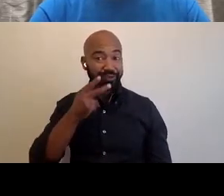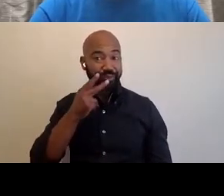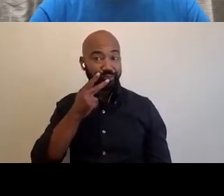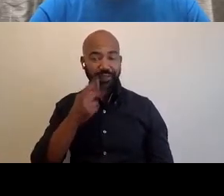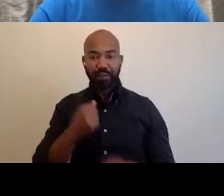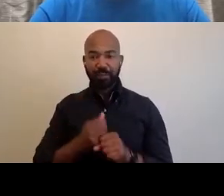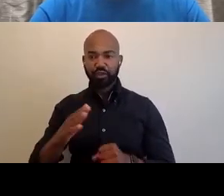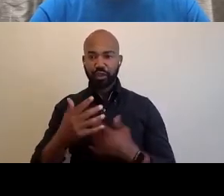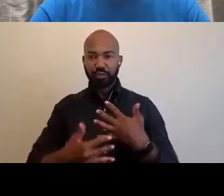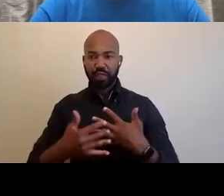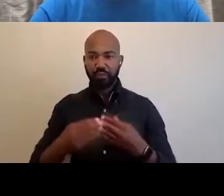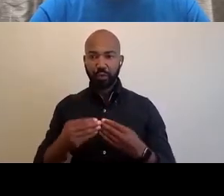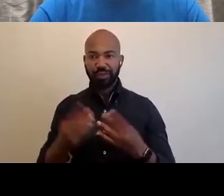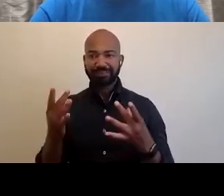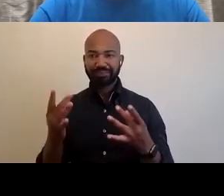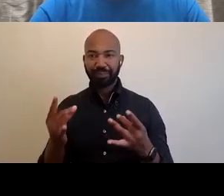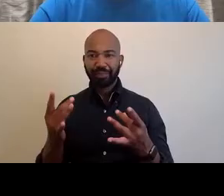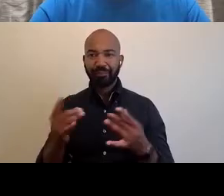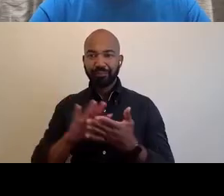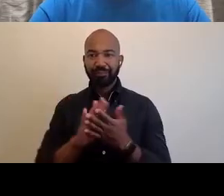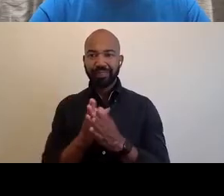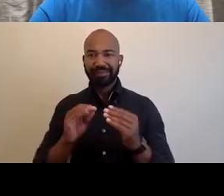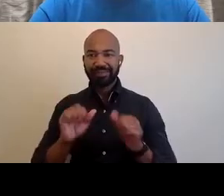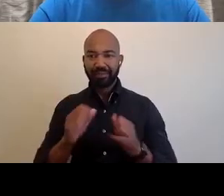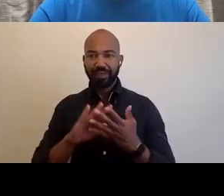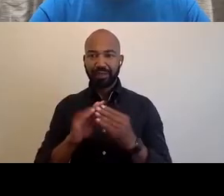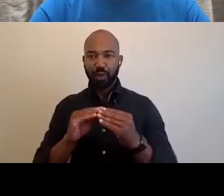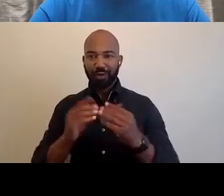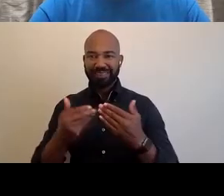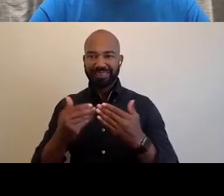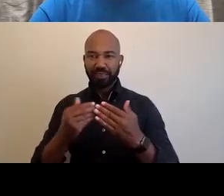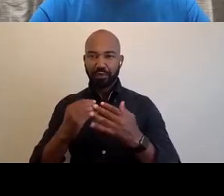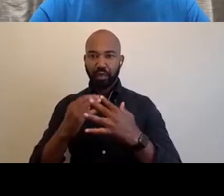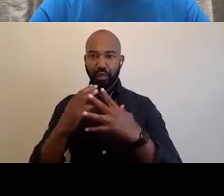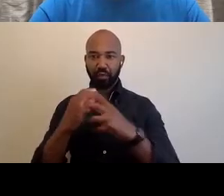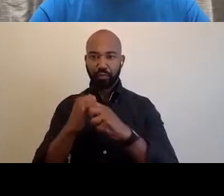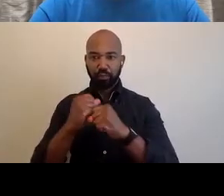so it's going to increase that blood clot risk. There's not great data that supports starting someone